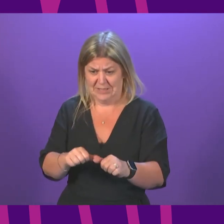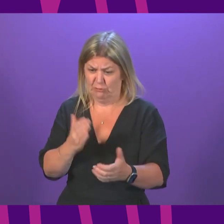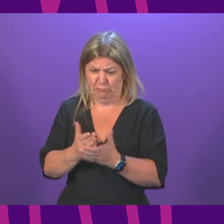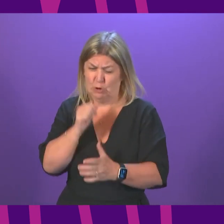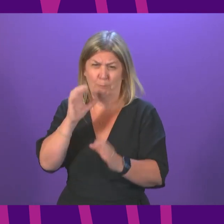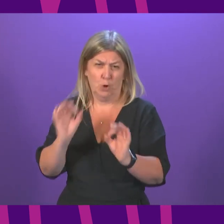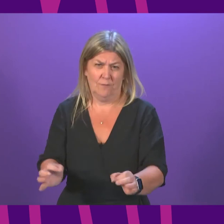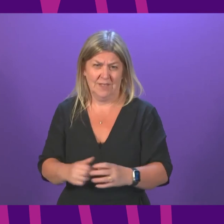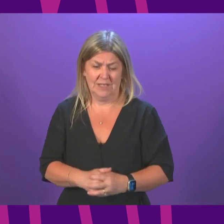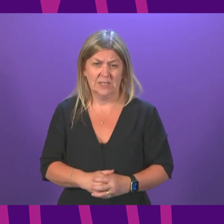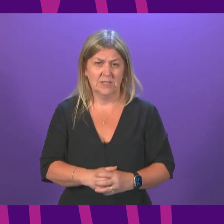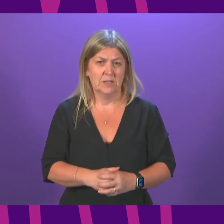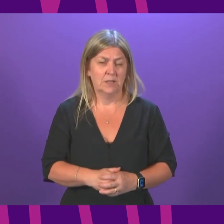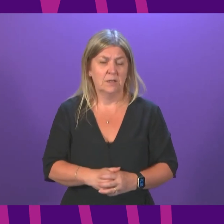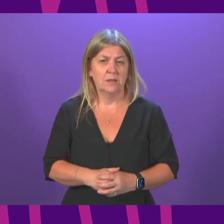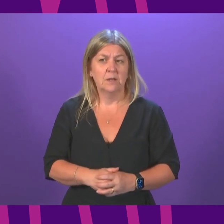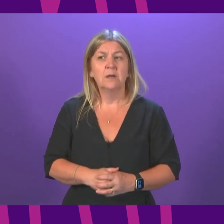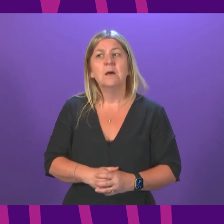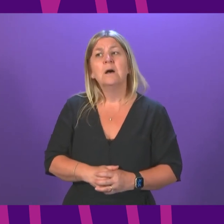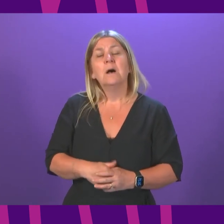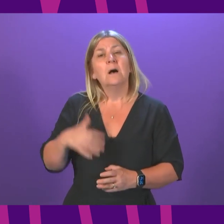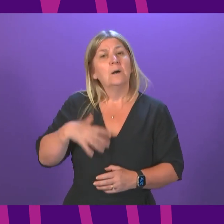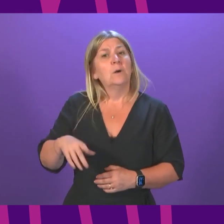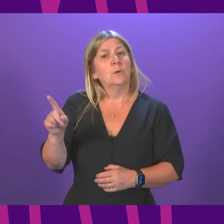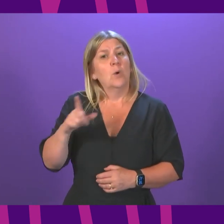anything, as we just heard about at First Minister’s question time, and in previous